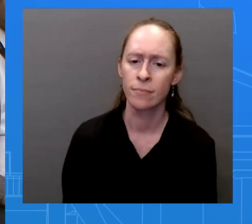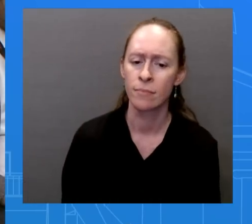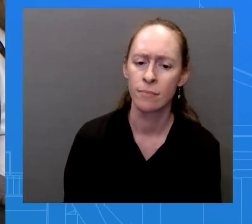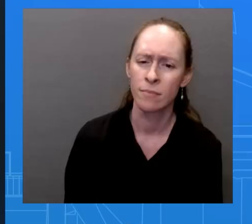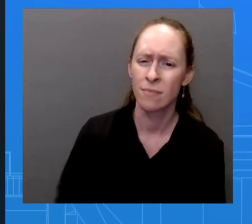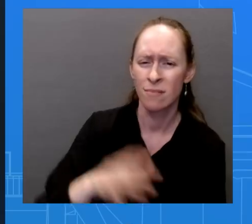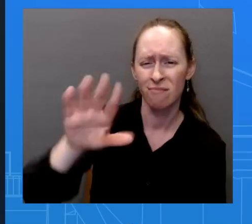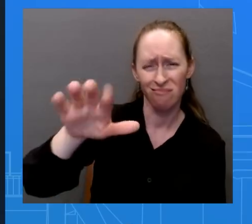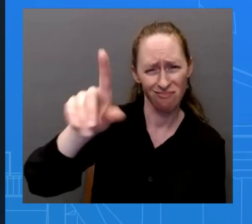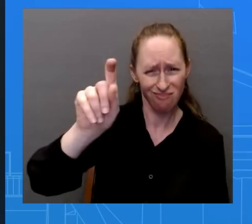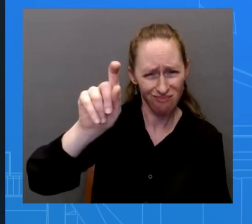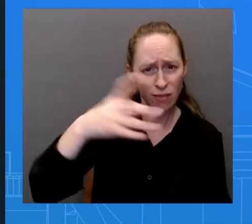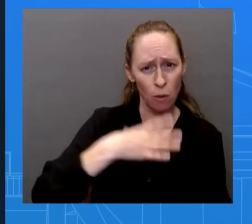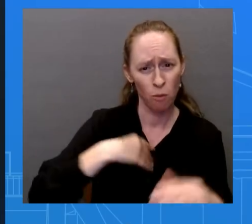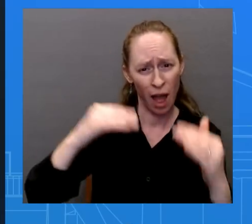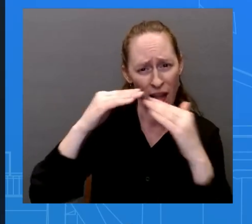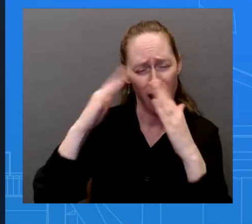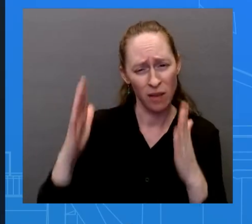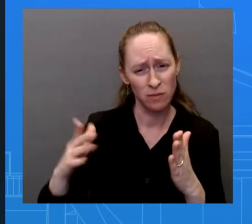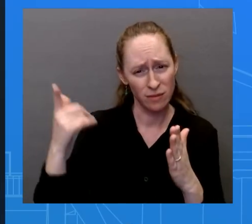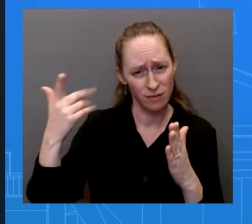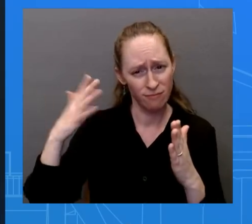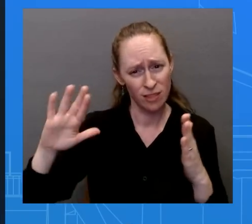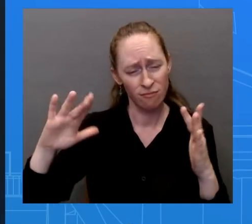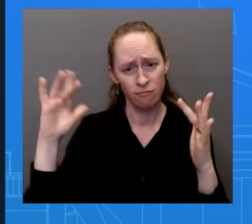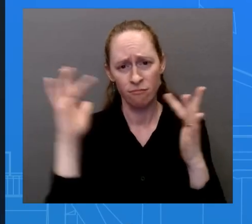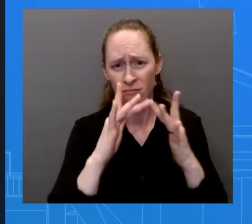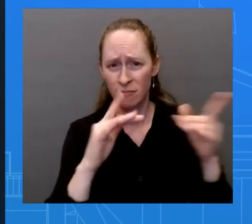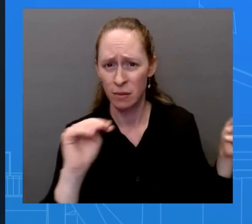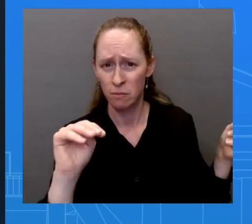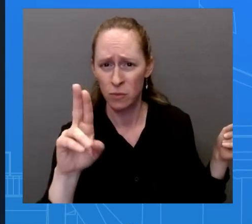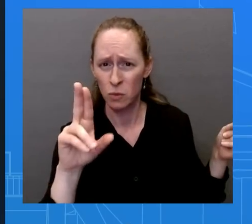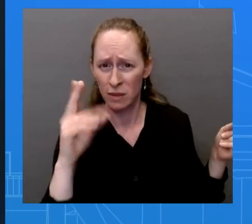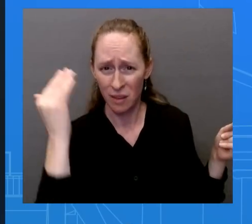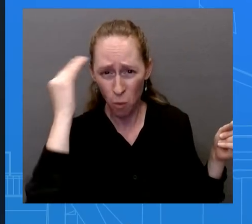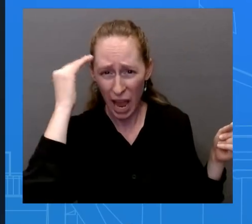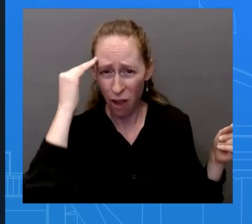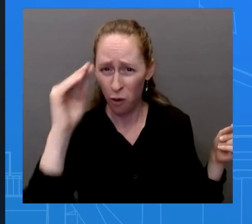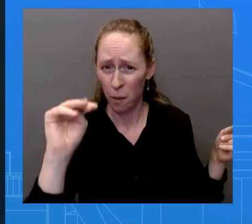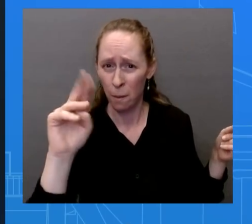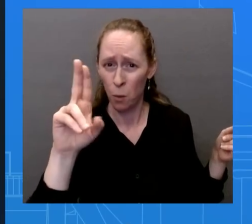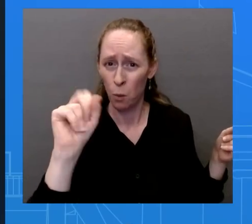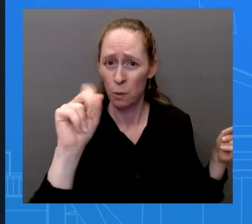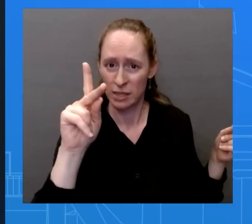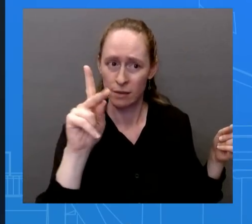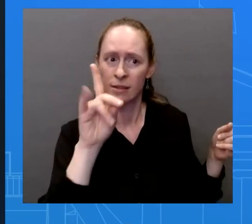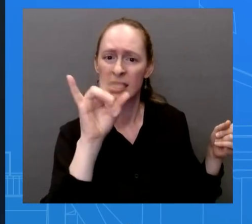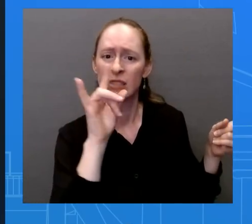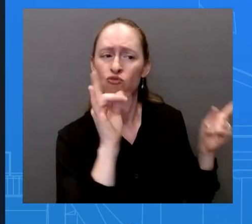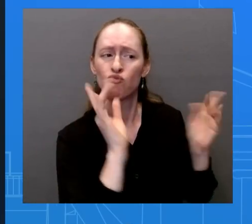Ms. Jean-Pierre: So we've been very clear. I was asked some- -- a similar question about this last week -- about Elon Musk.